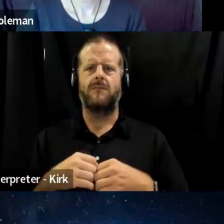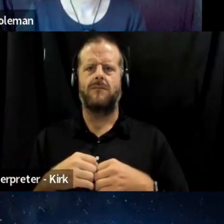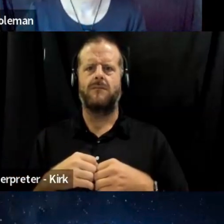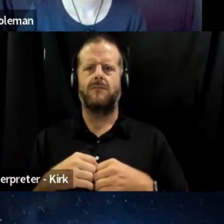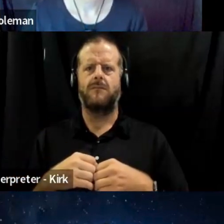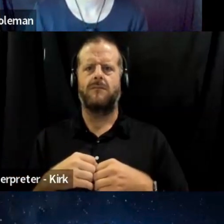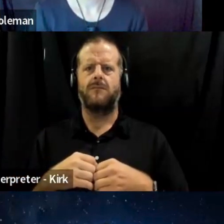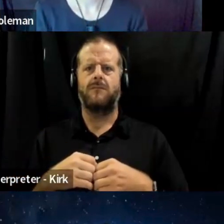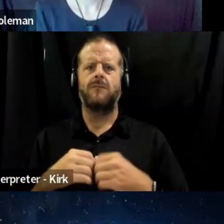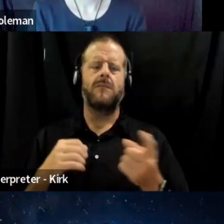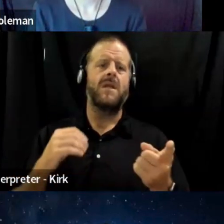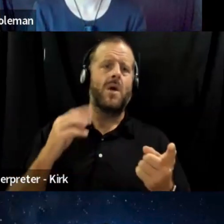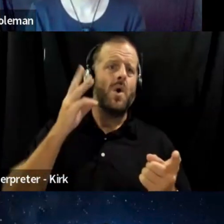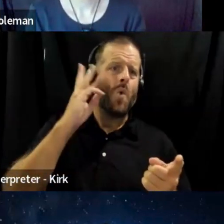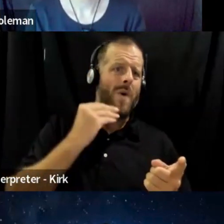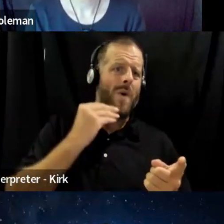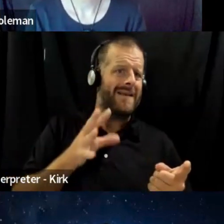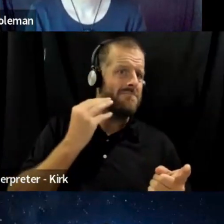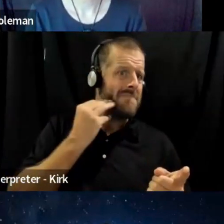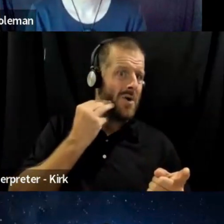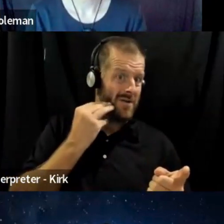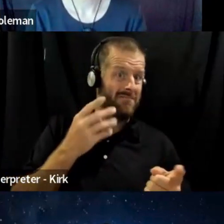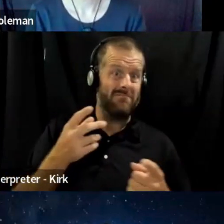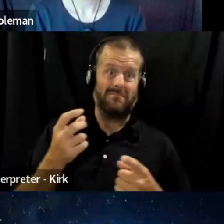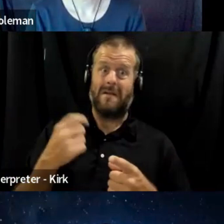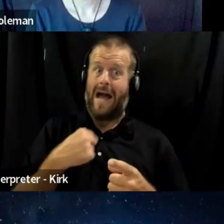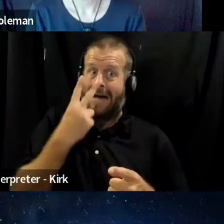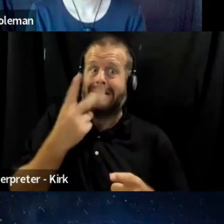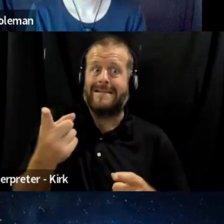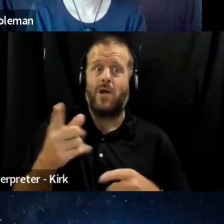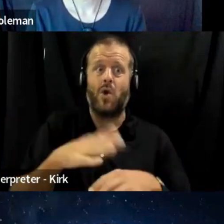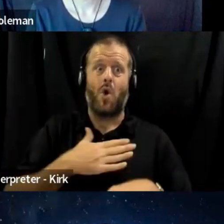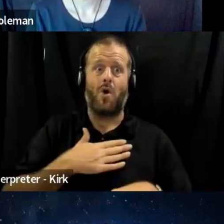Oh, Wendy, this is Maryland speaking. She's on on my screen. I have it on gallery view.